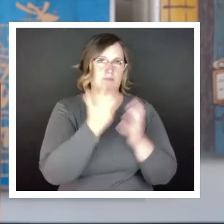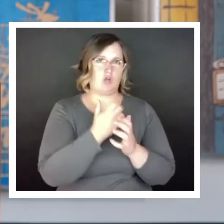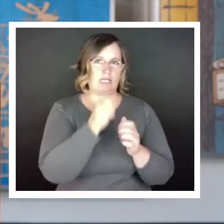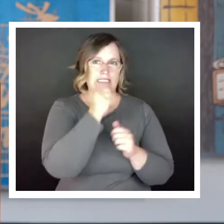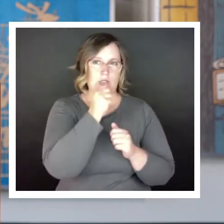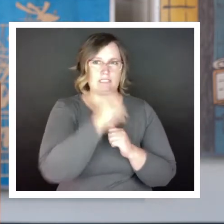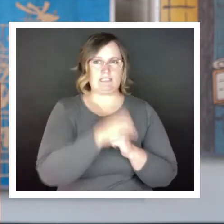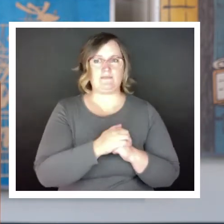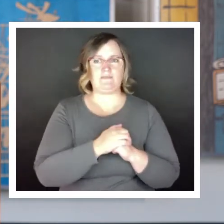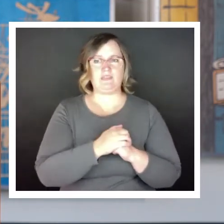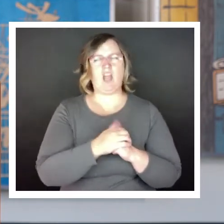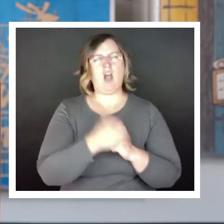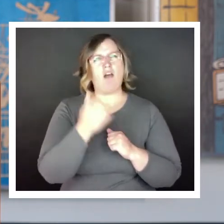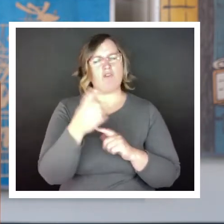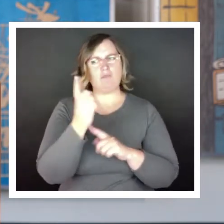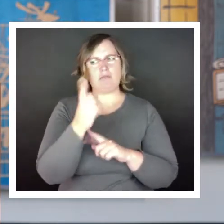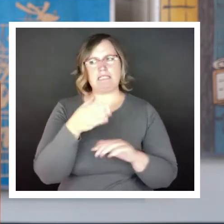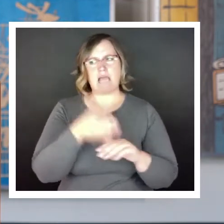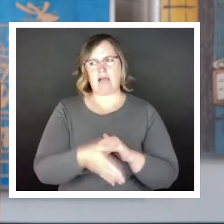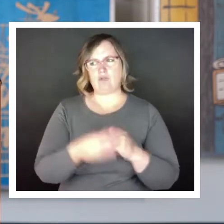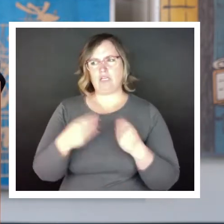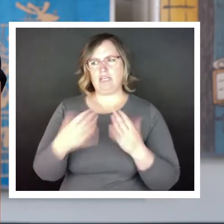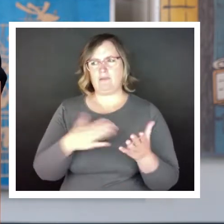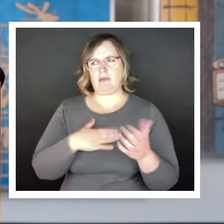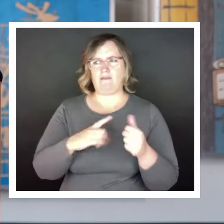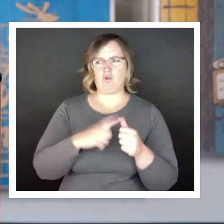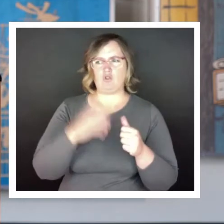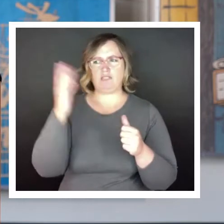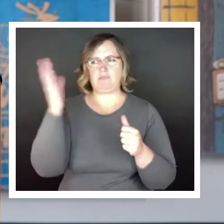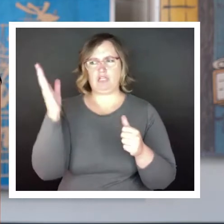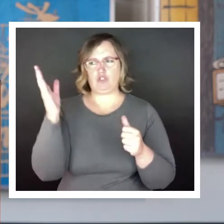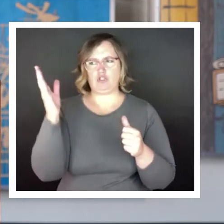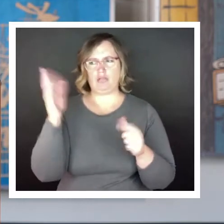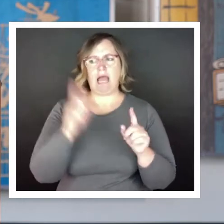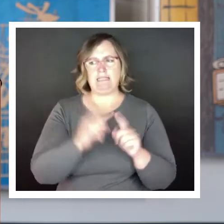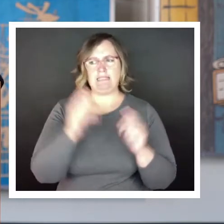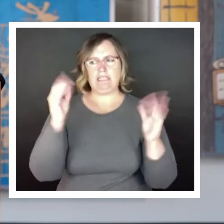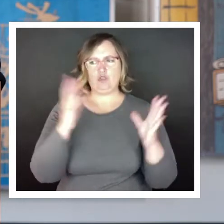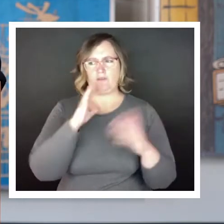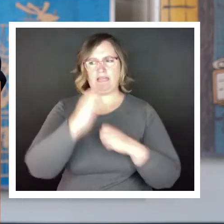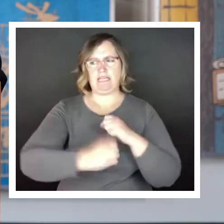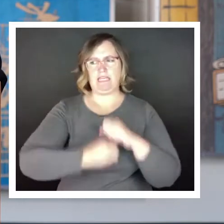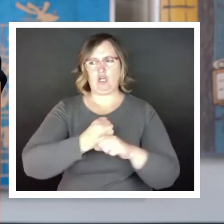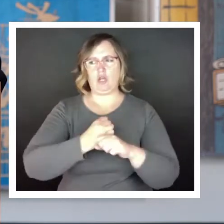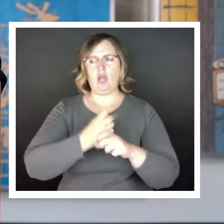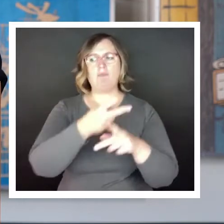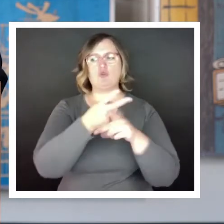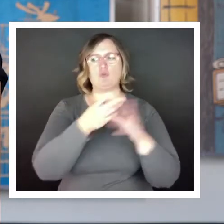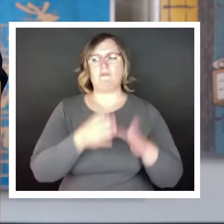A few minutes after giving my very first speech as Teacher of the Year, my supervisor called me on the telephone.